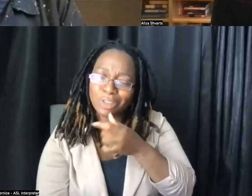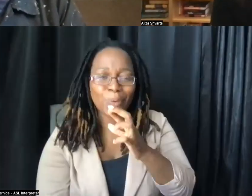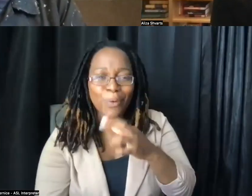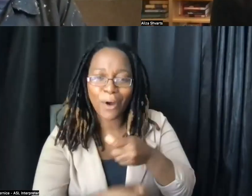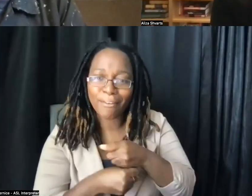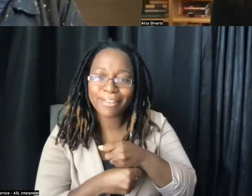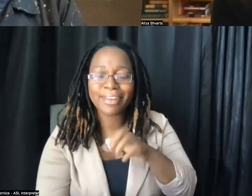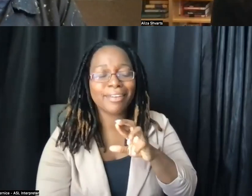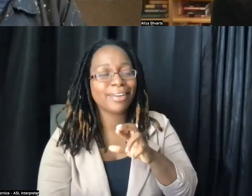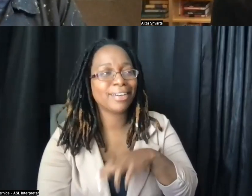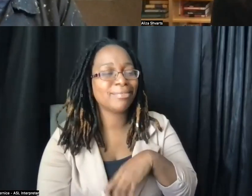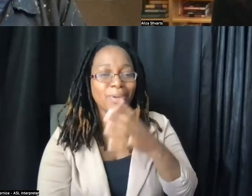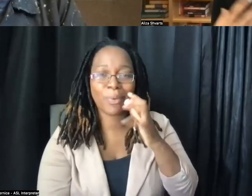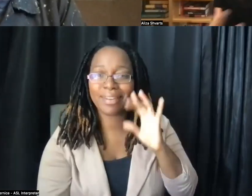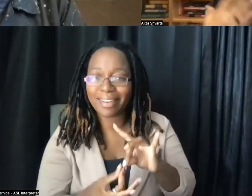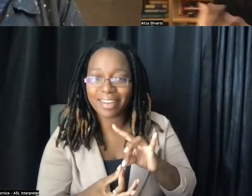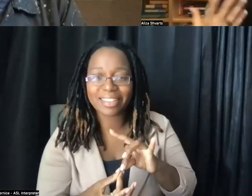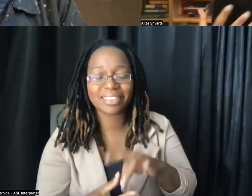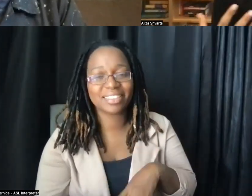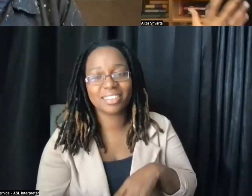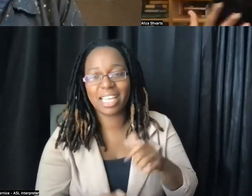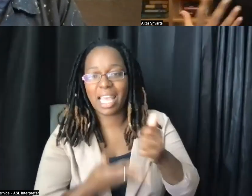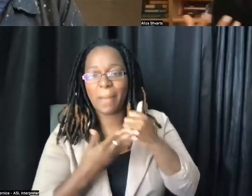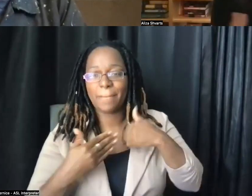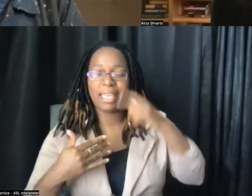only felt warmth and genuine energy. And I think it was